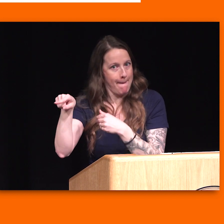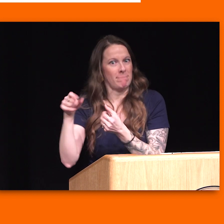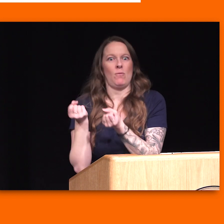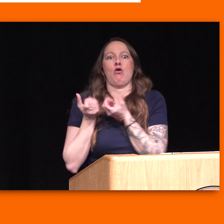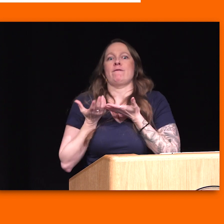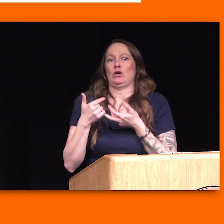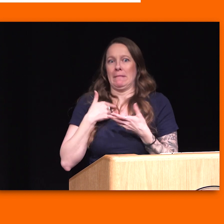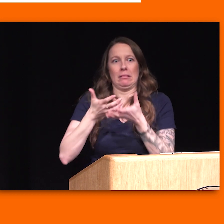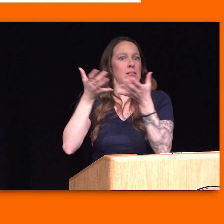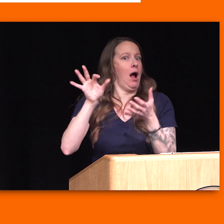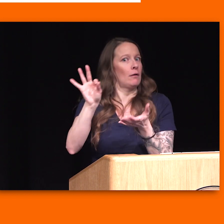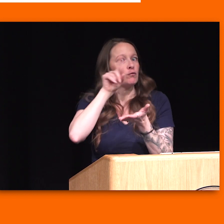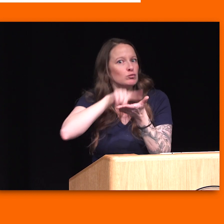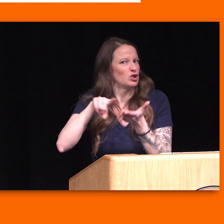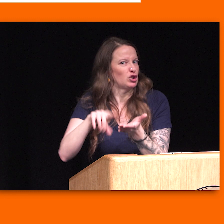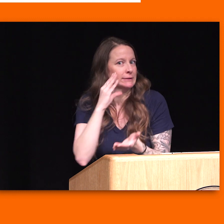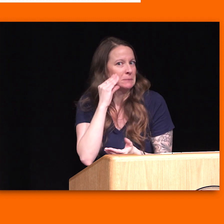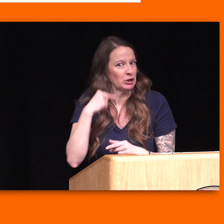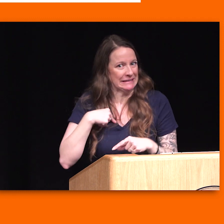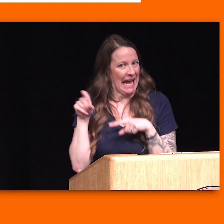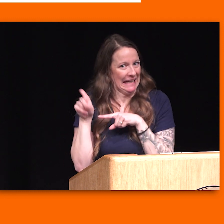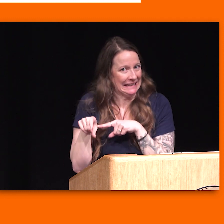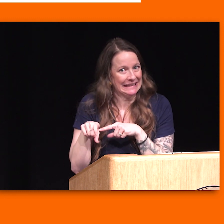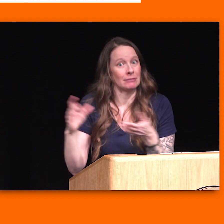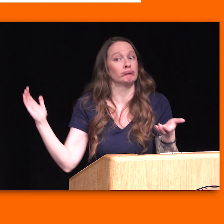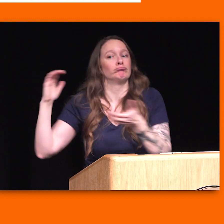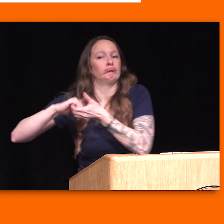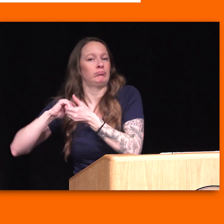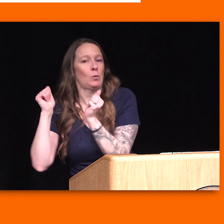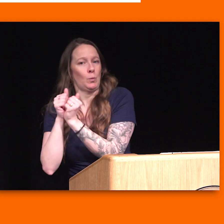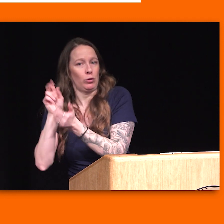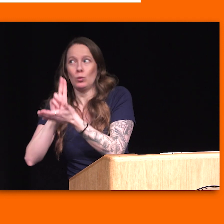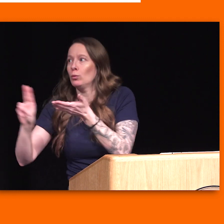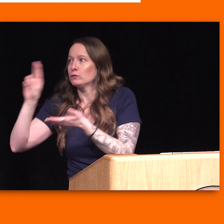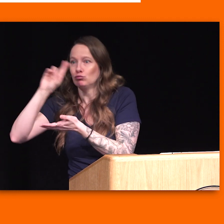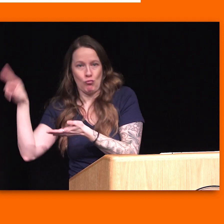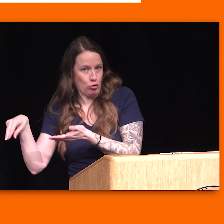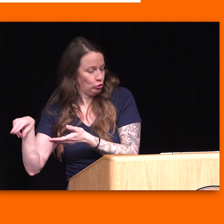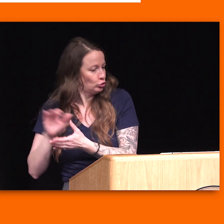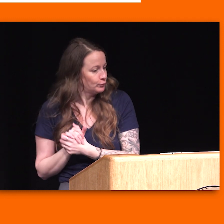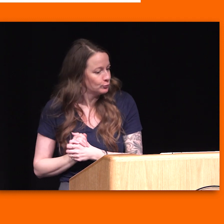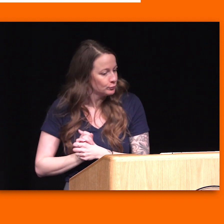Bridges to the Doctorate Program. That provides you with a lot of research experience